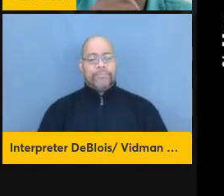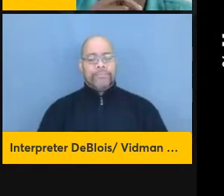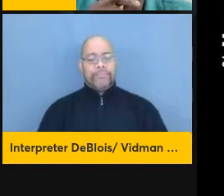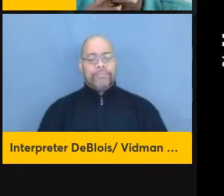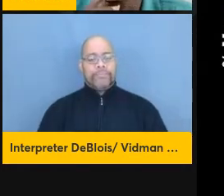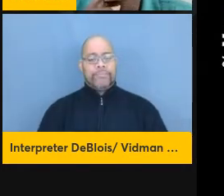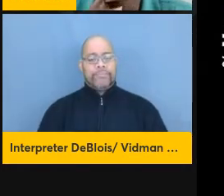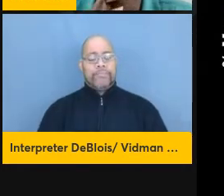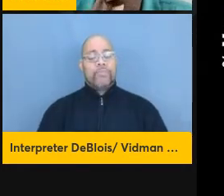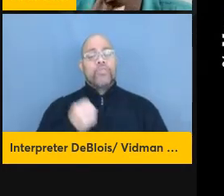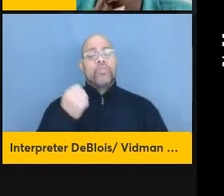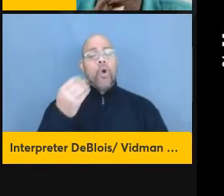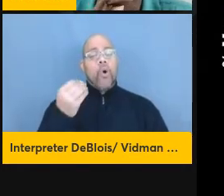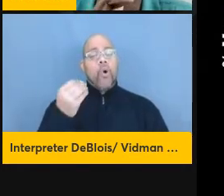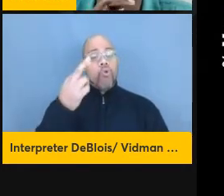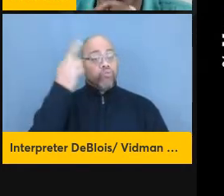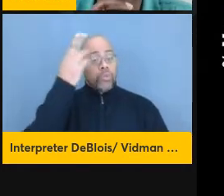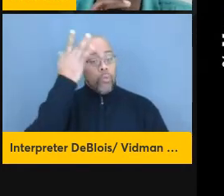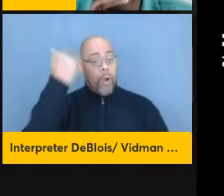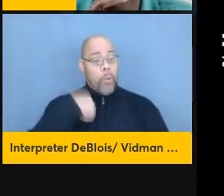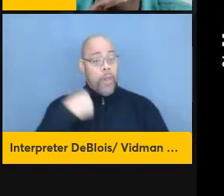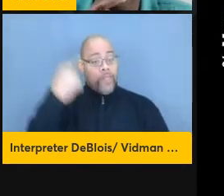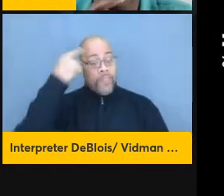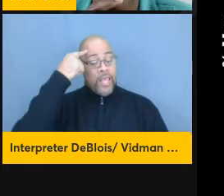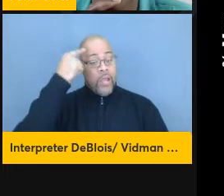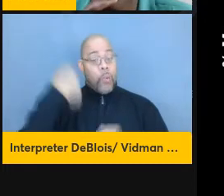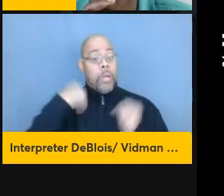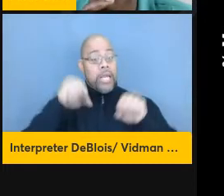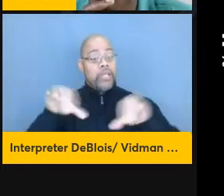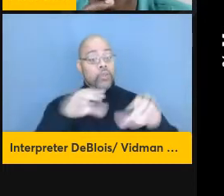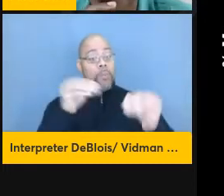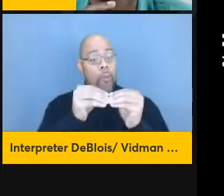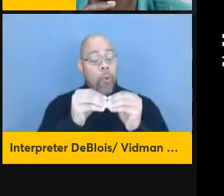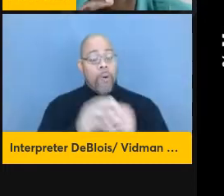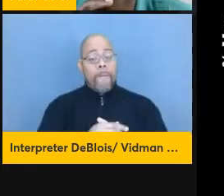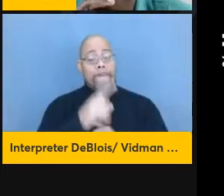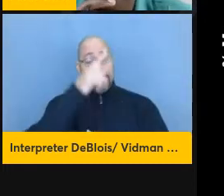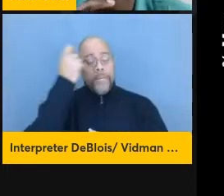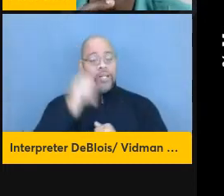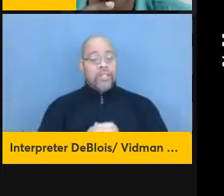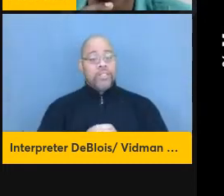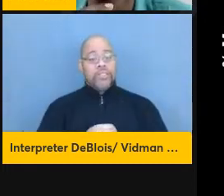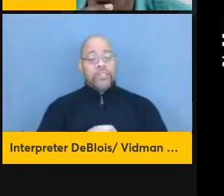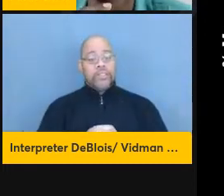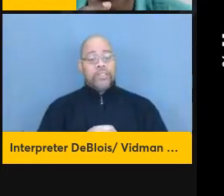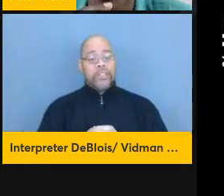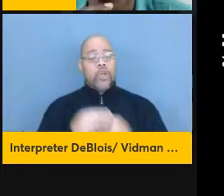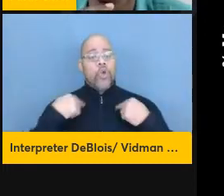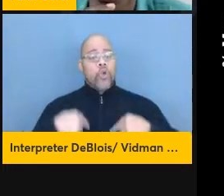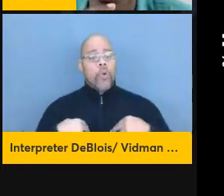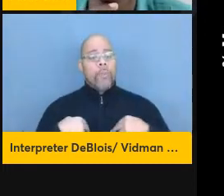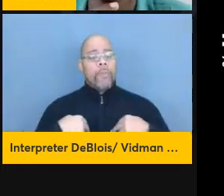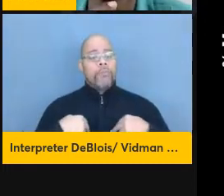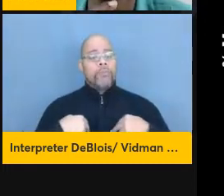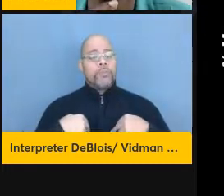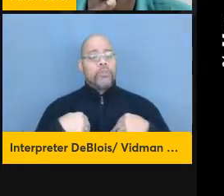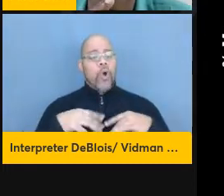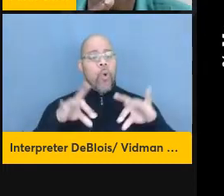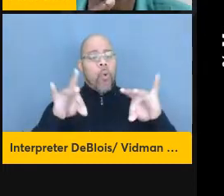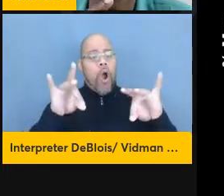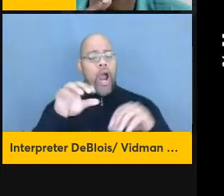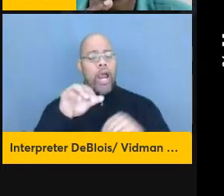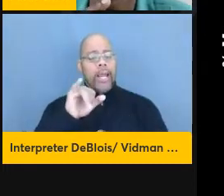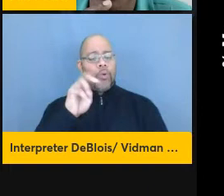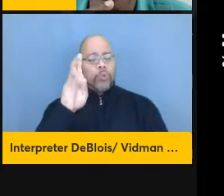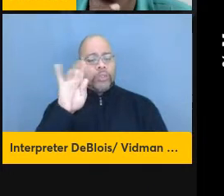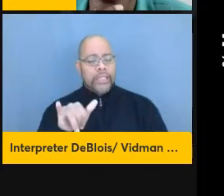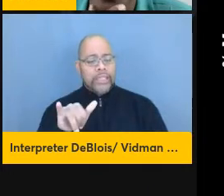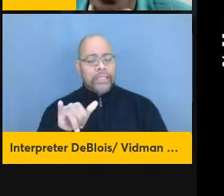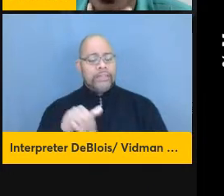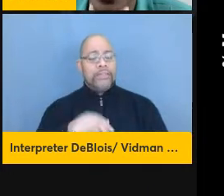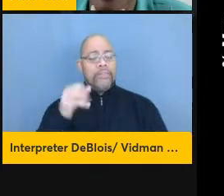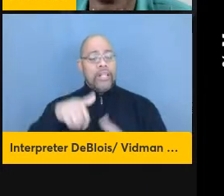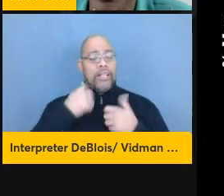And so the reason we think we can do more is because people, humans acquire immunity. So if you live in a malaria endemic